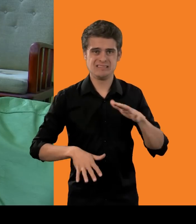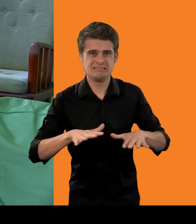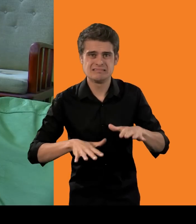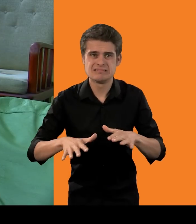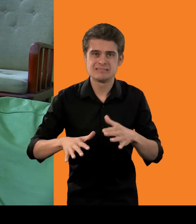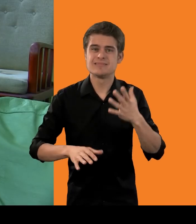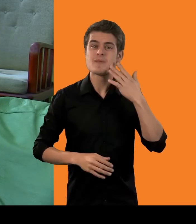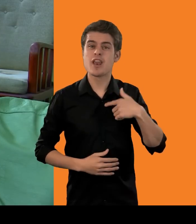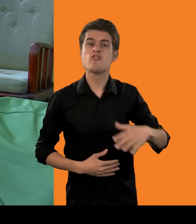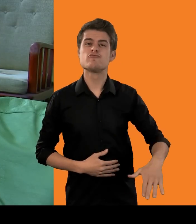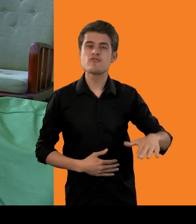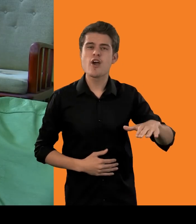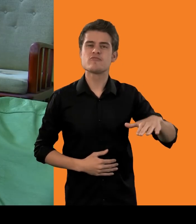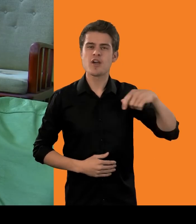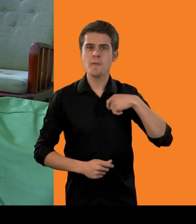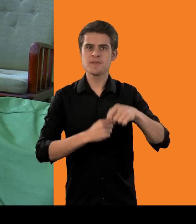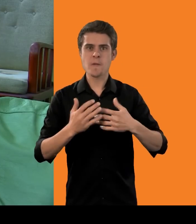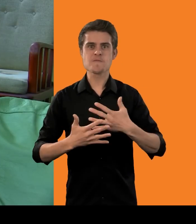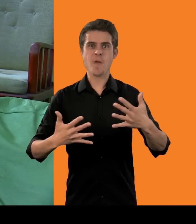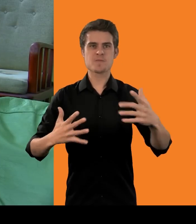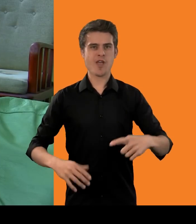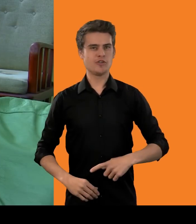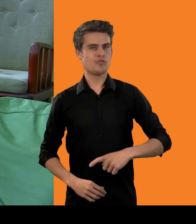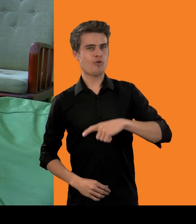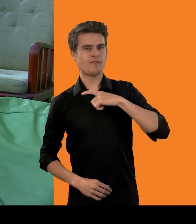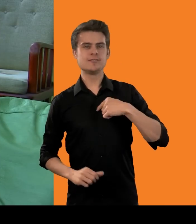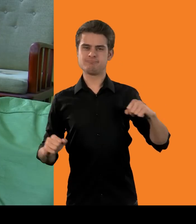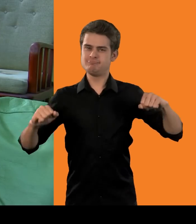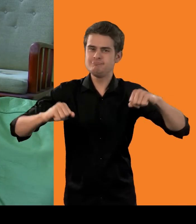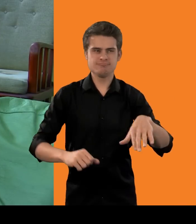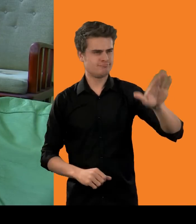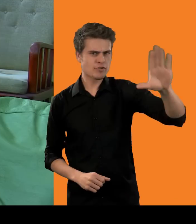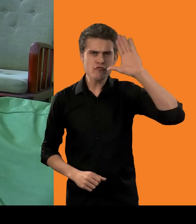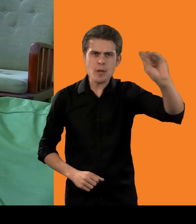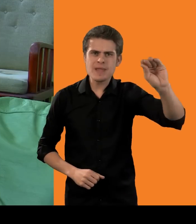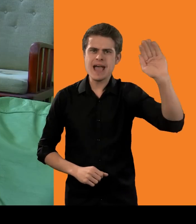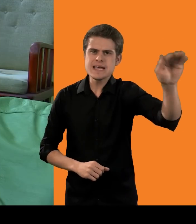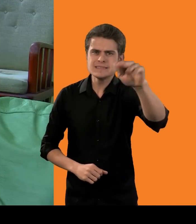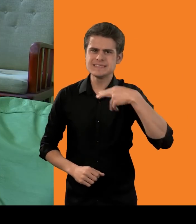confident to remind people that they have bad deaf awareness and then when I try to help